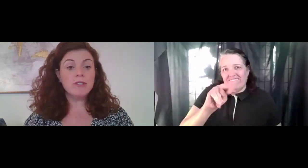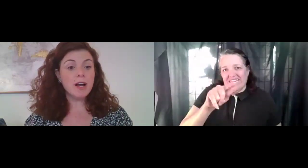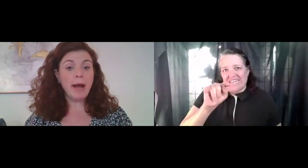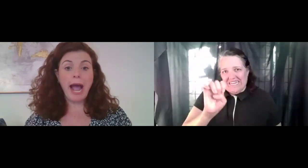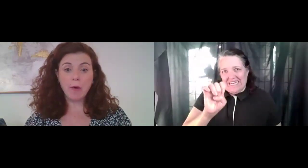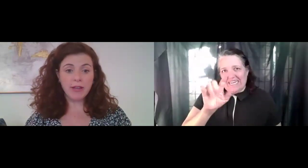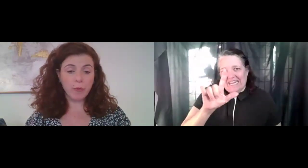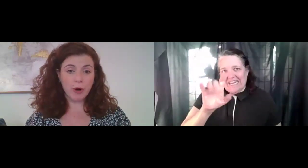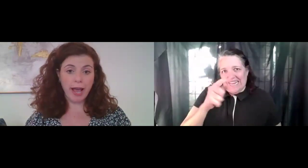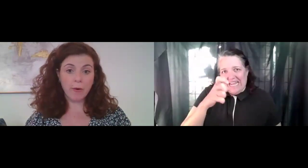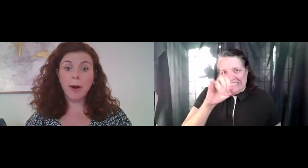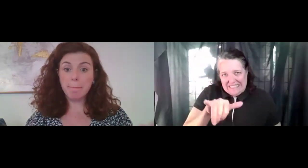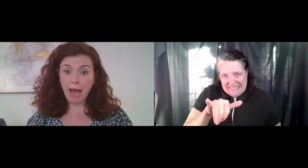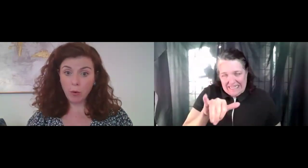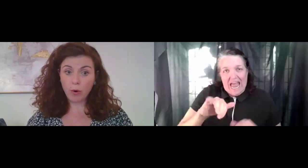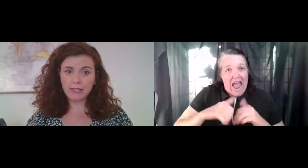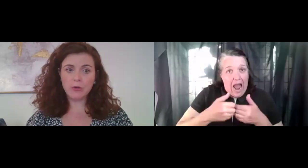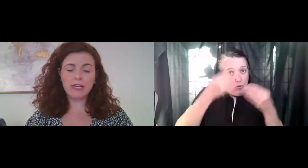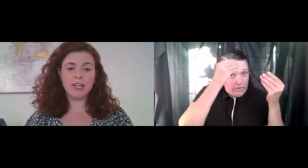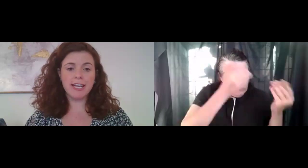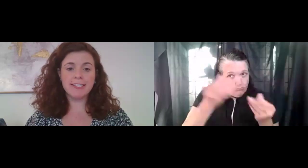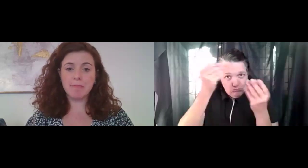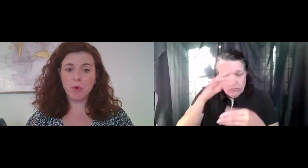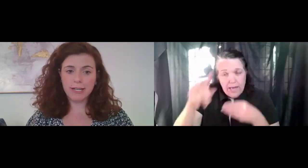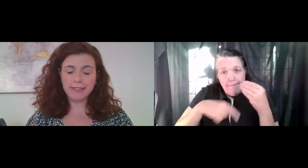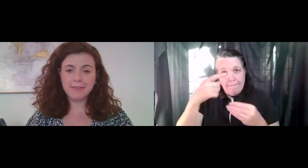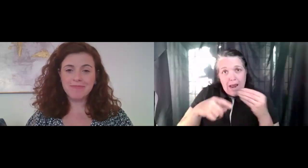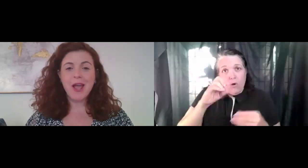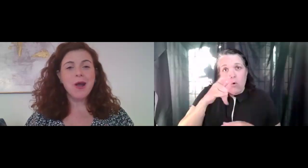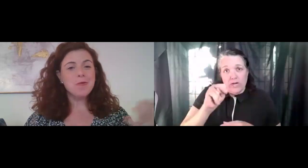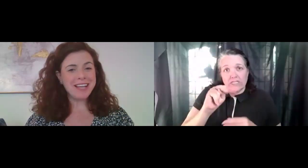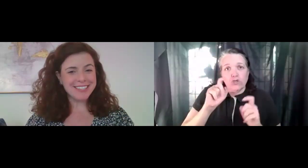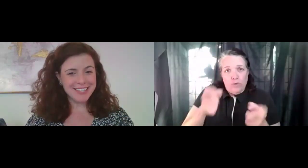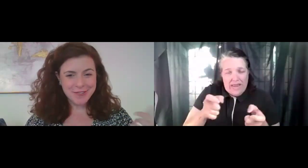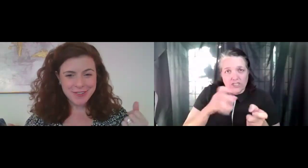We'll talk about how we get the word out about organ donation and its importance. Ways that you